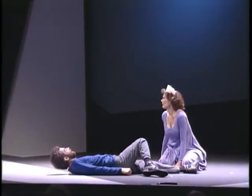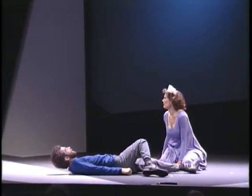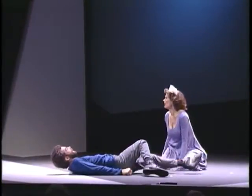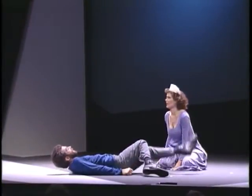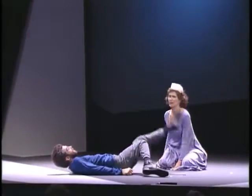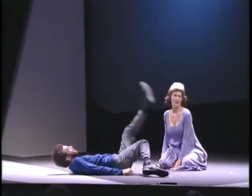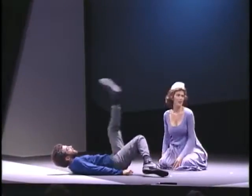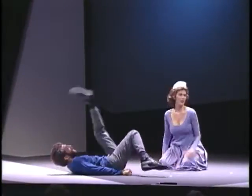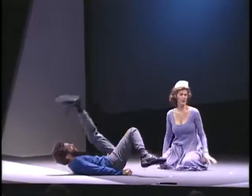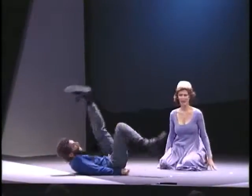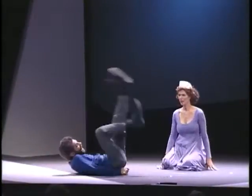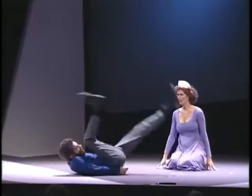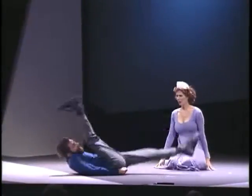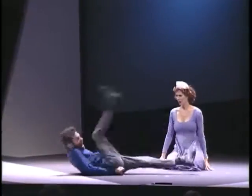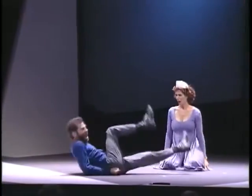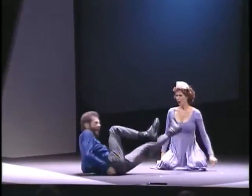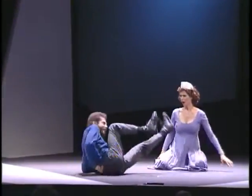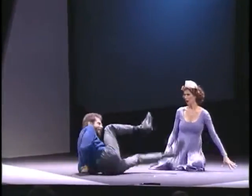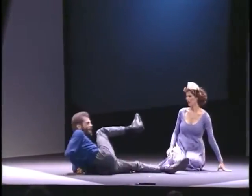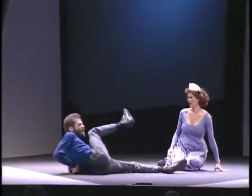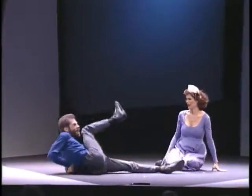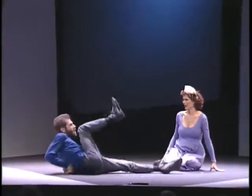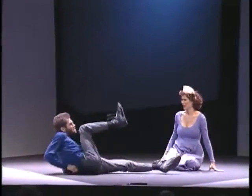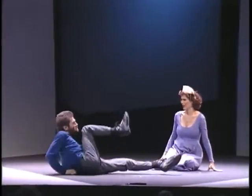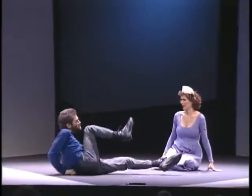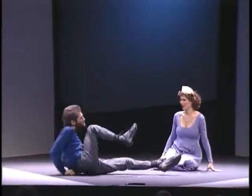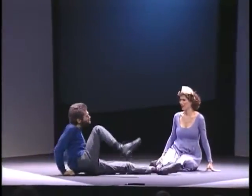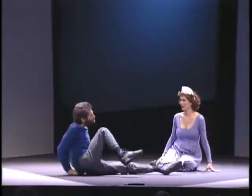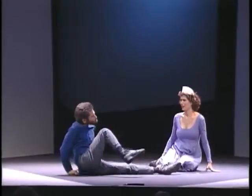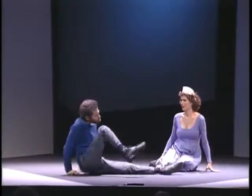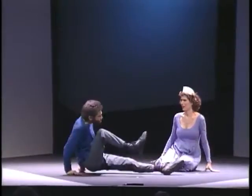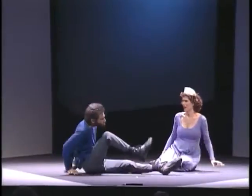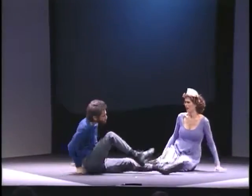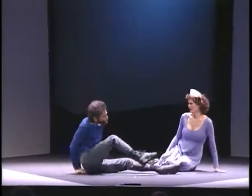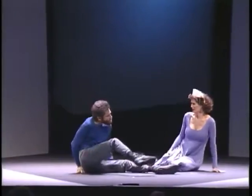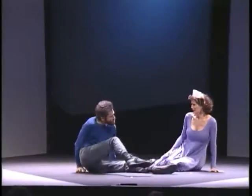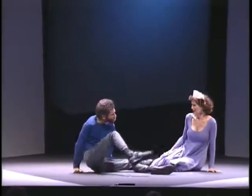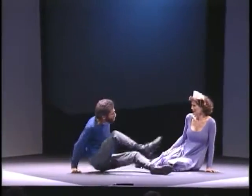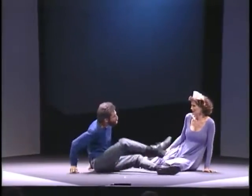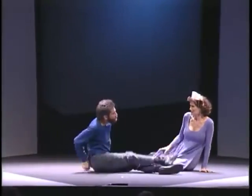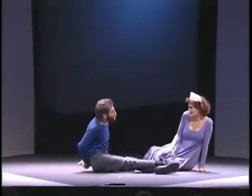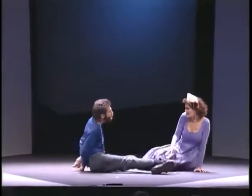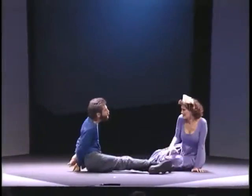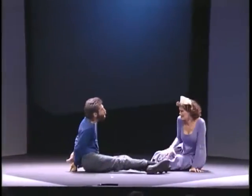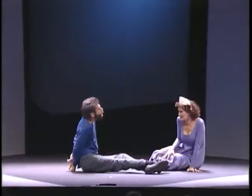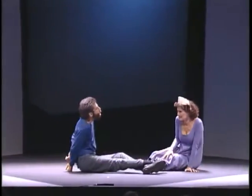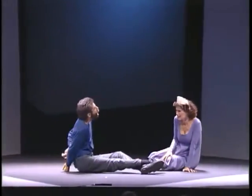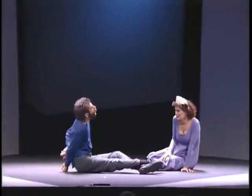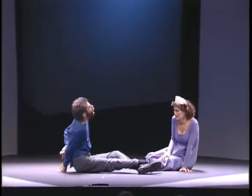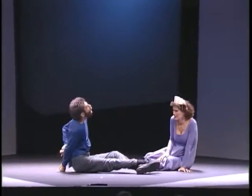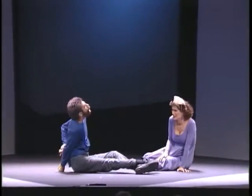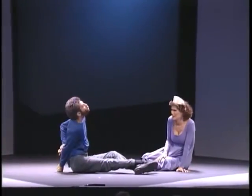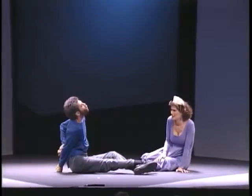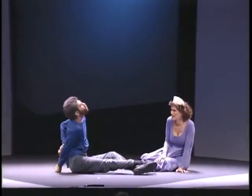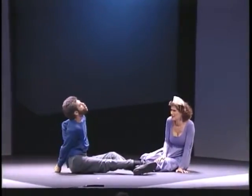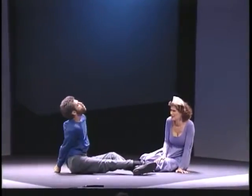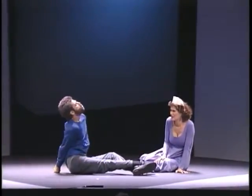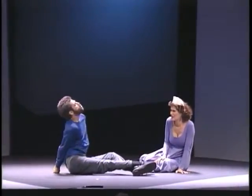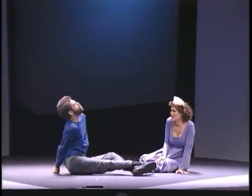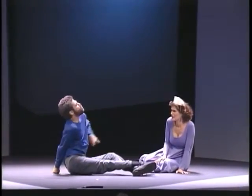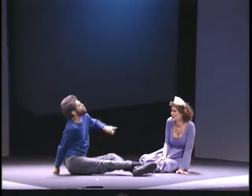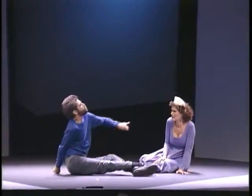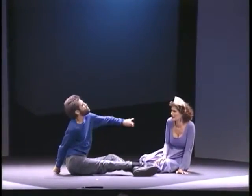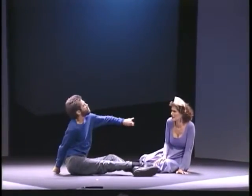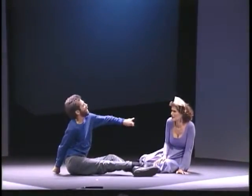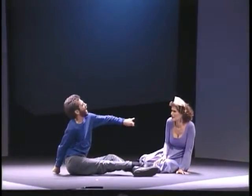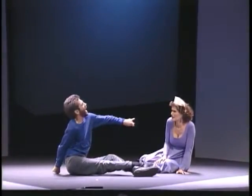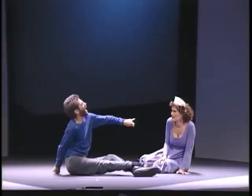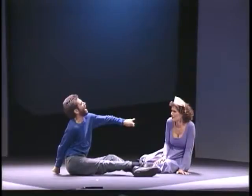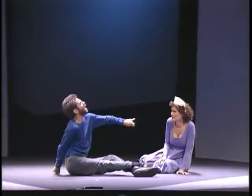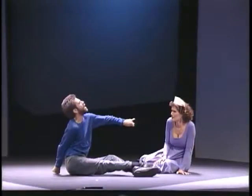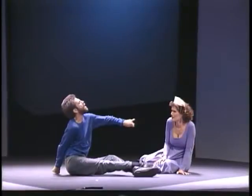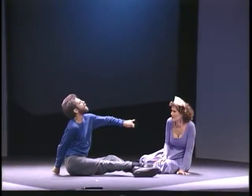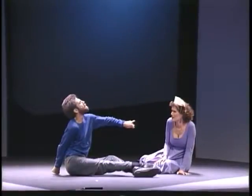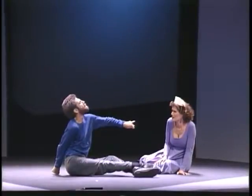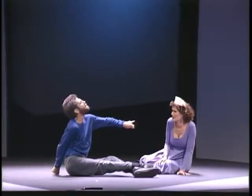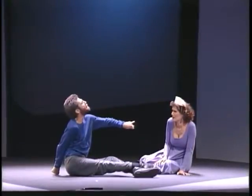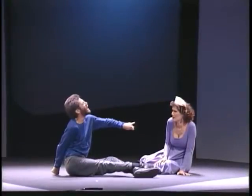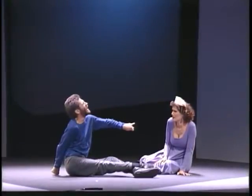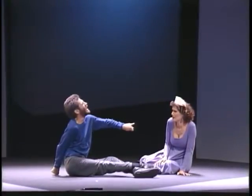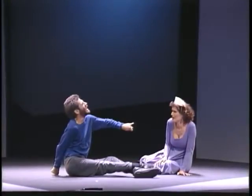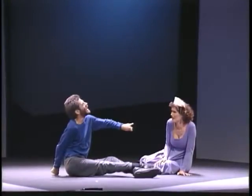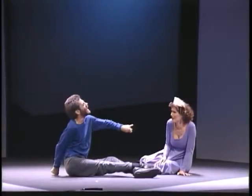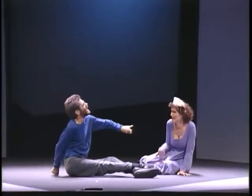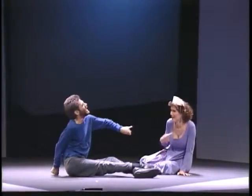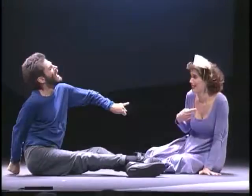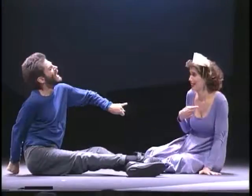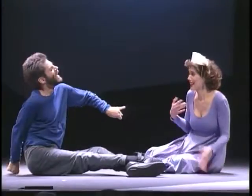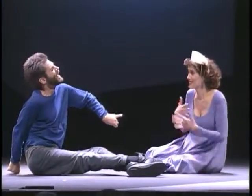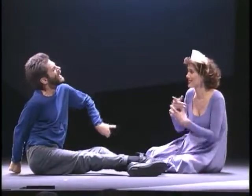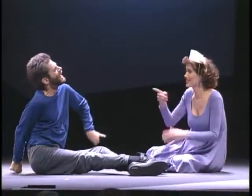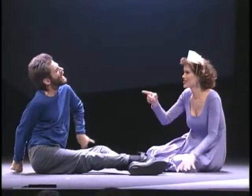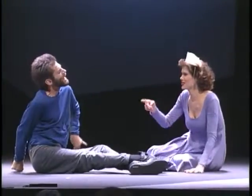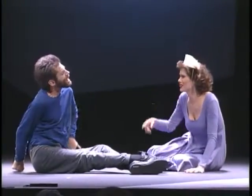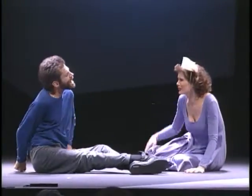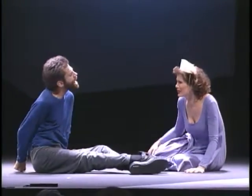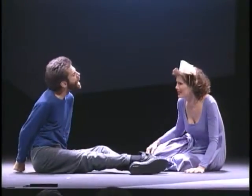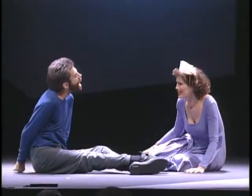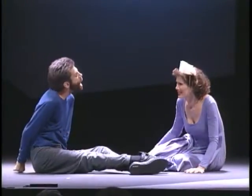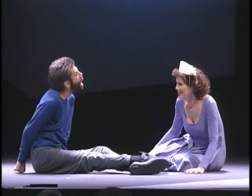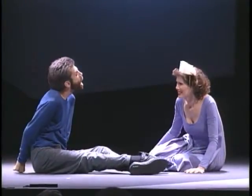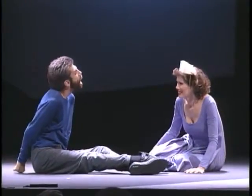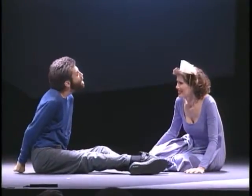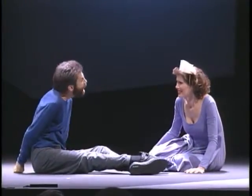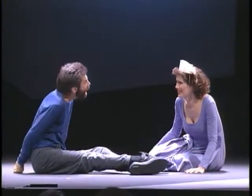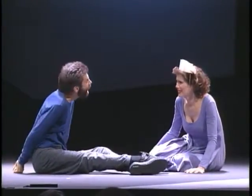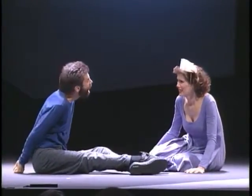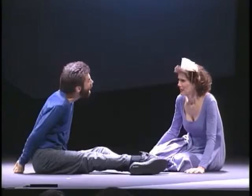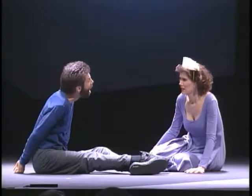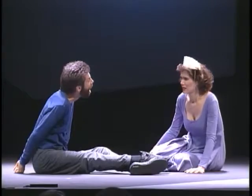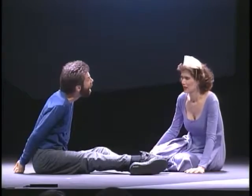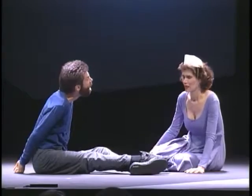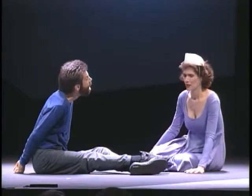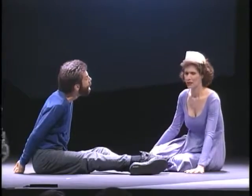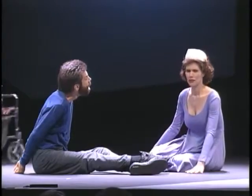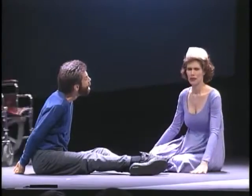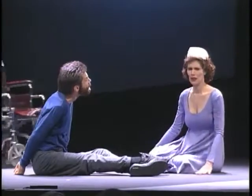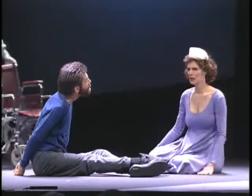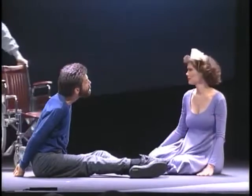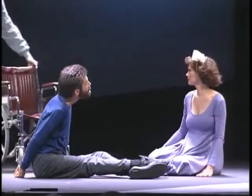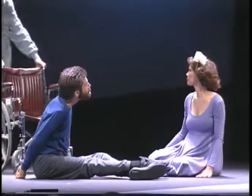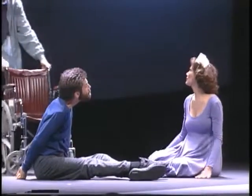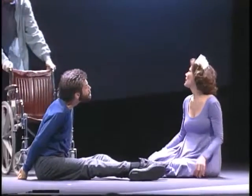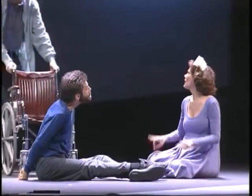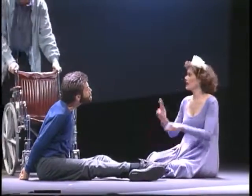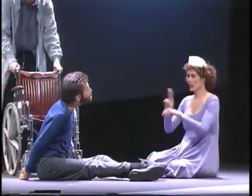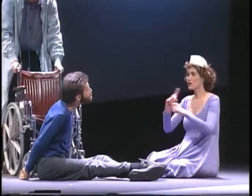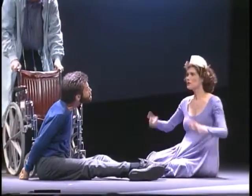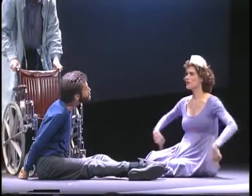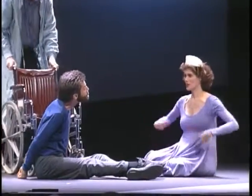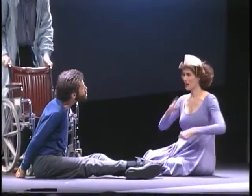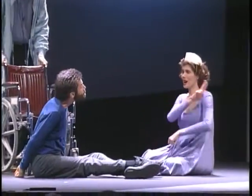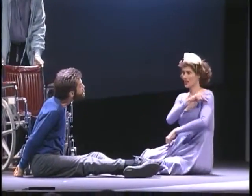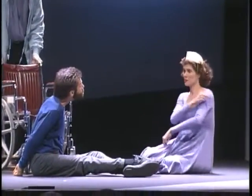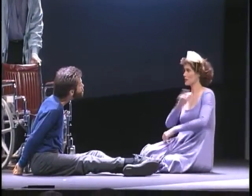I scared you yeah here you may use the hospital's